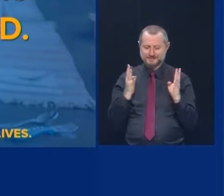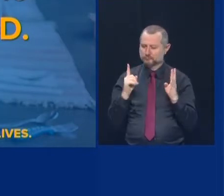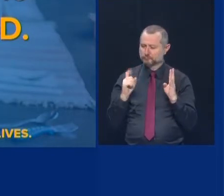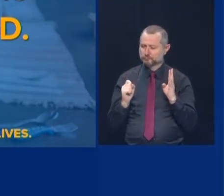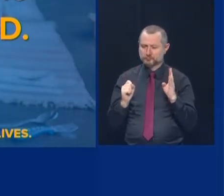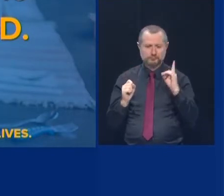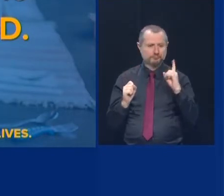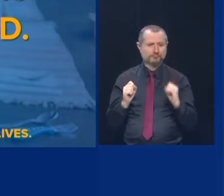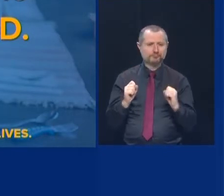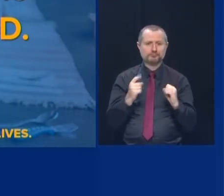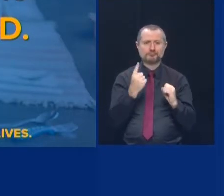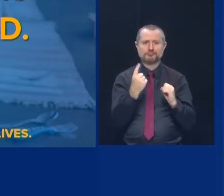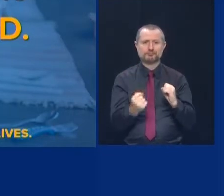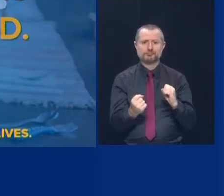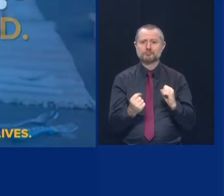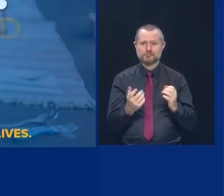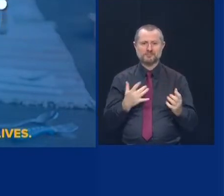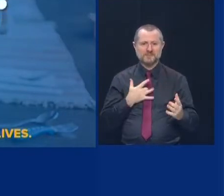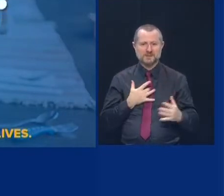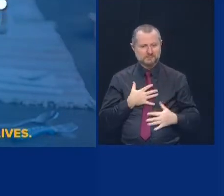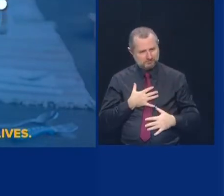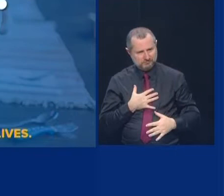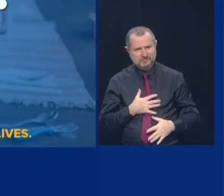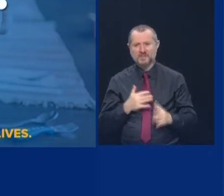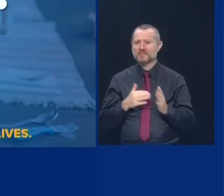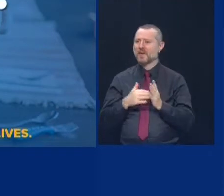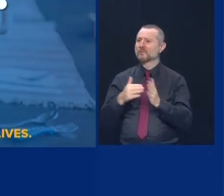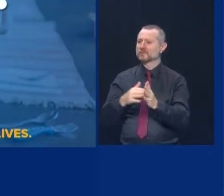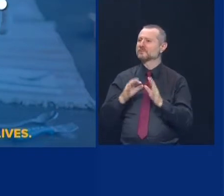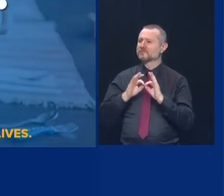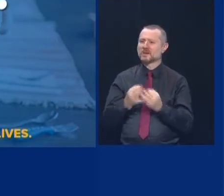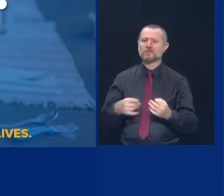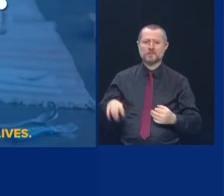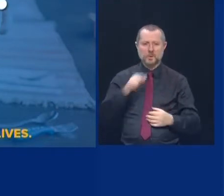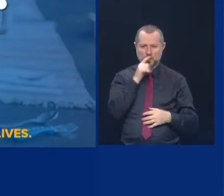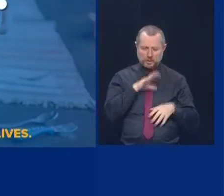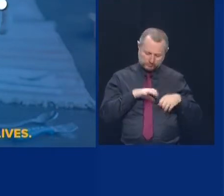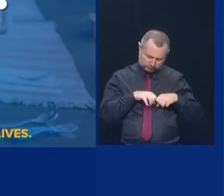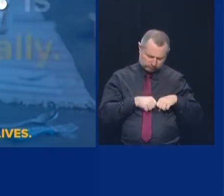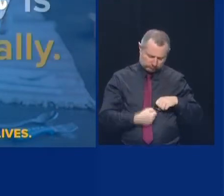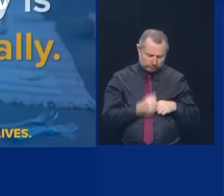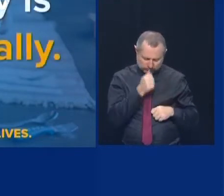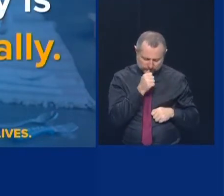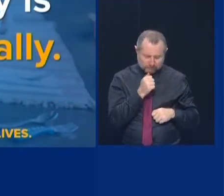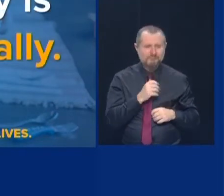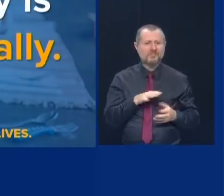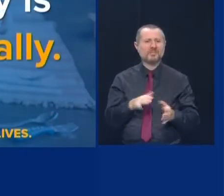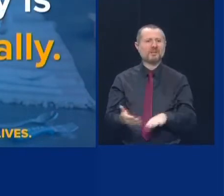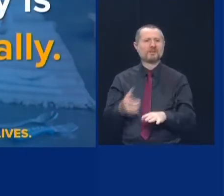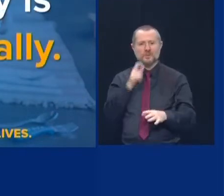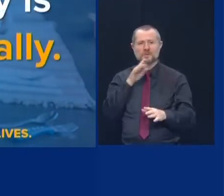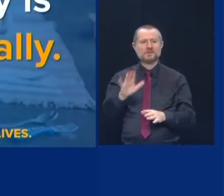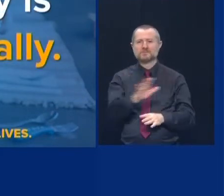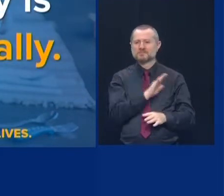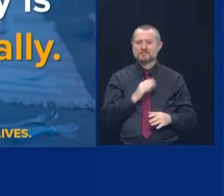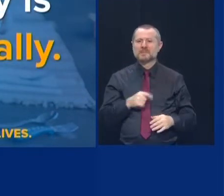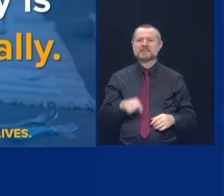FAMILIES WHO THIS THANKSGIVING KNOW THE PERSON WHO'S NOT THERE BECAUSE THOUSANDS AND THOUSANDS